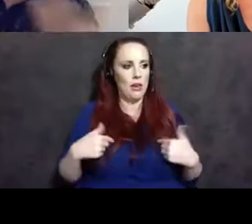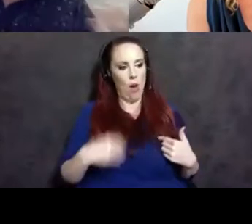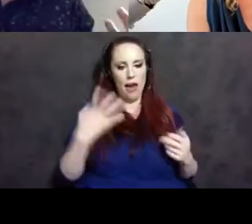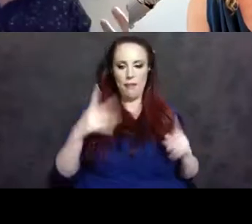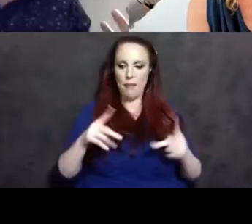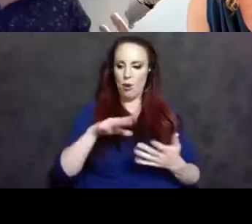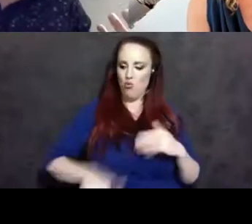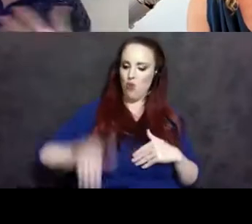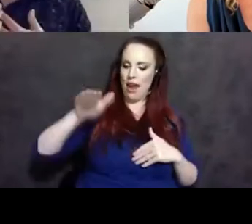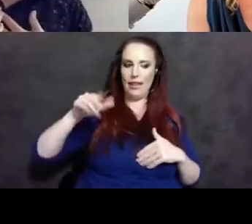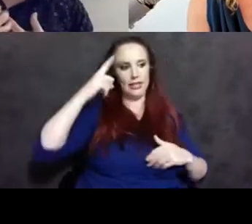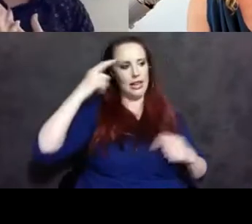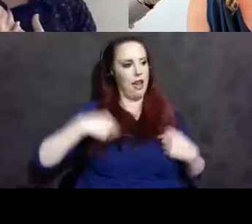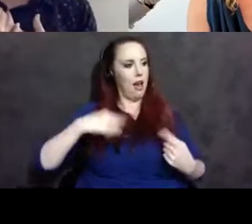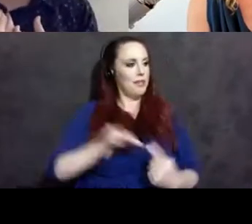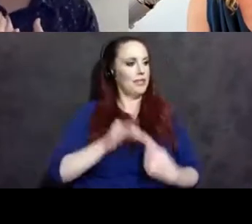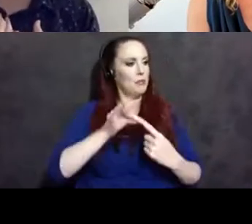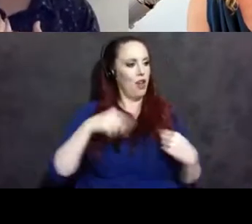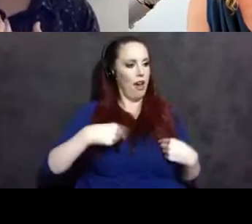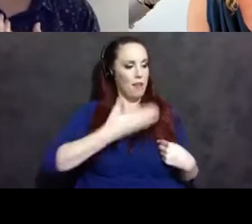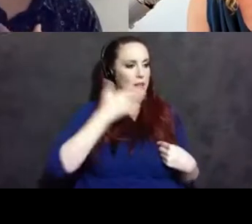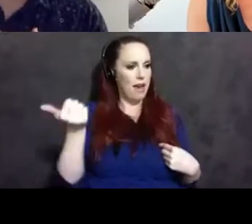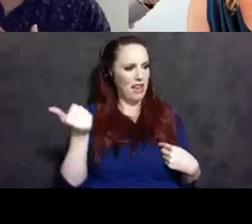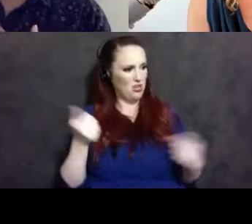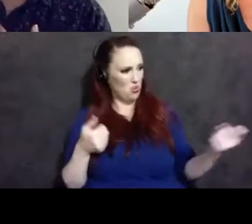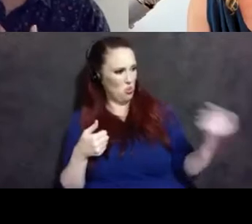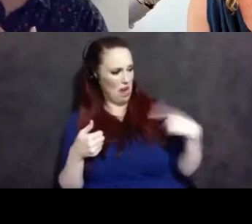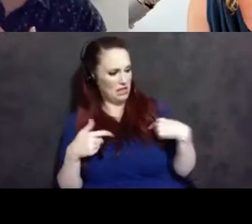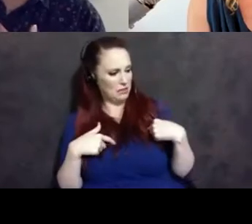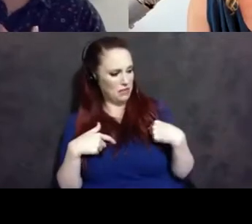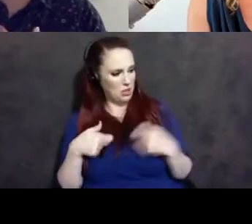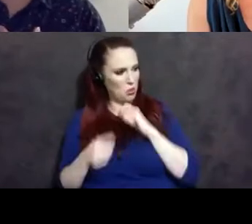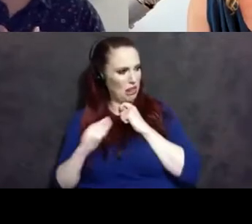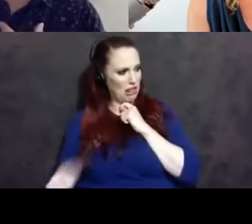So how could someone ask me to put the leash on my dog?